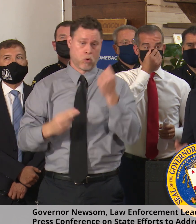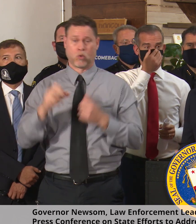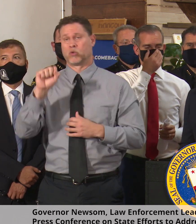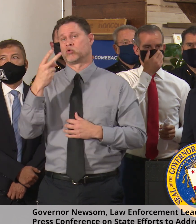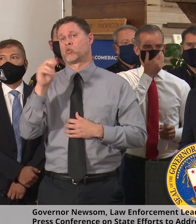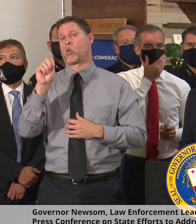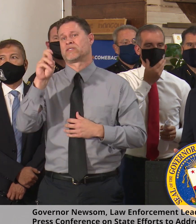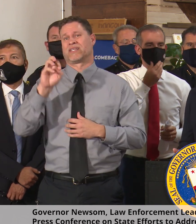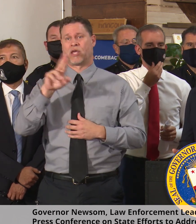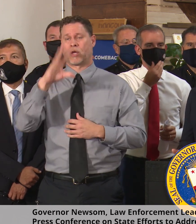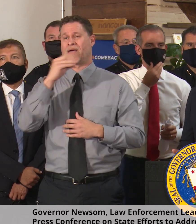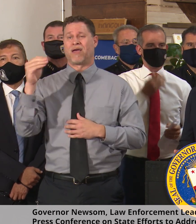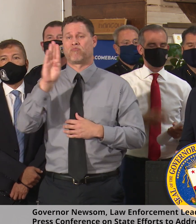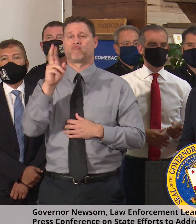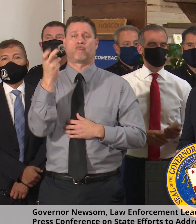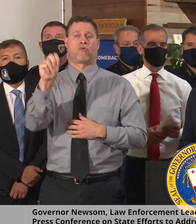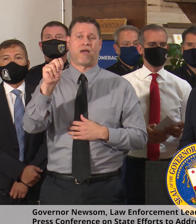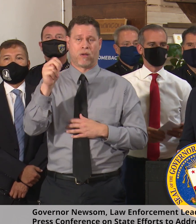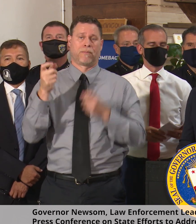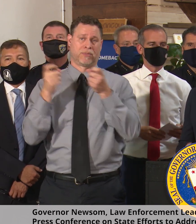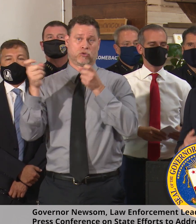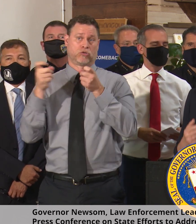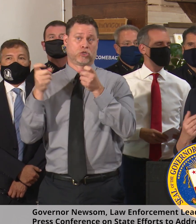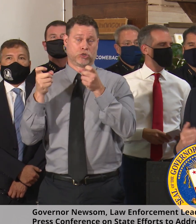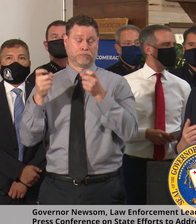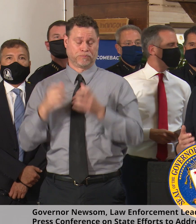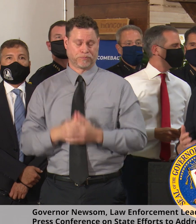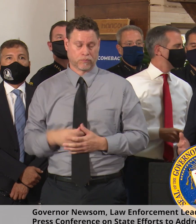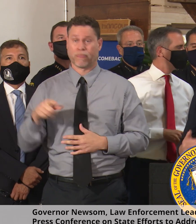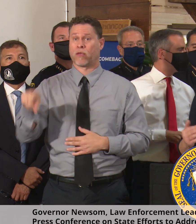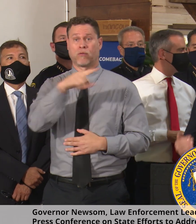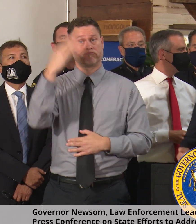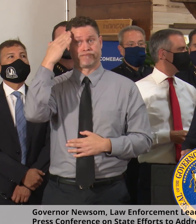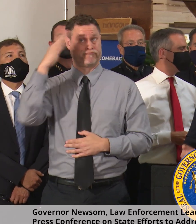and the Brown administrations and for those of you that don't know, they oversee all the